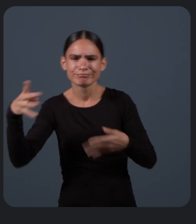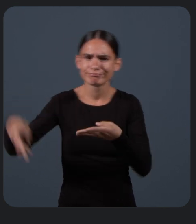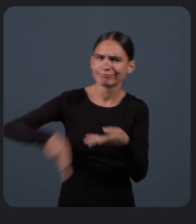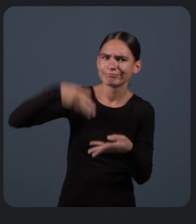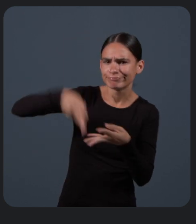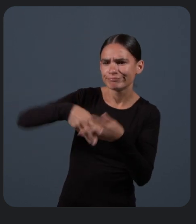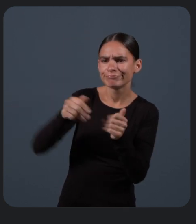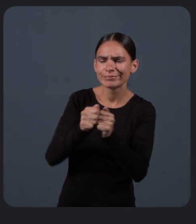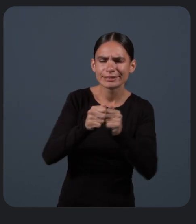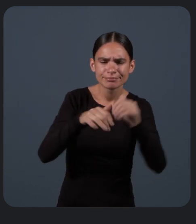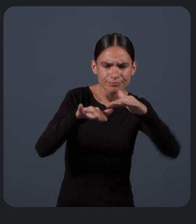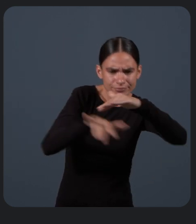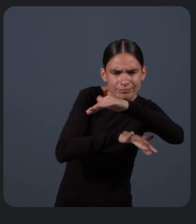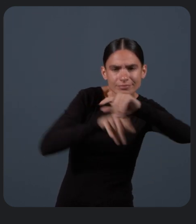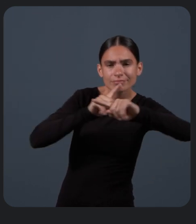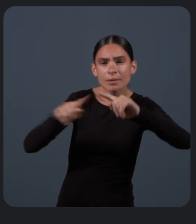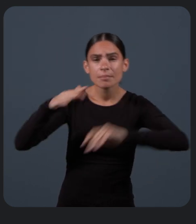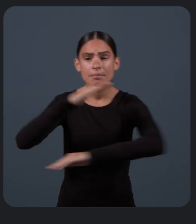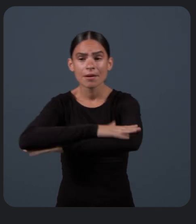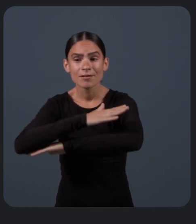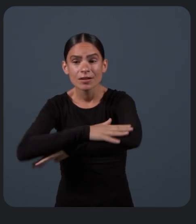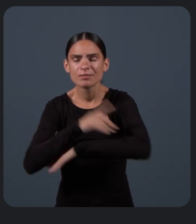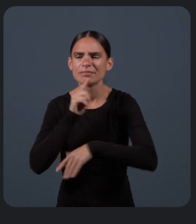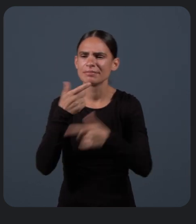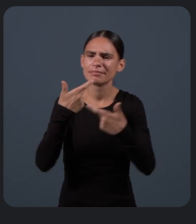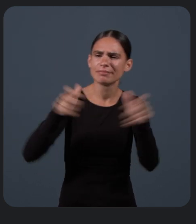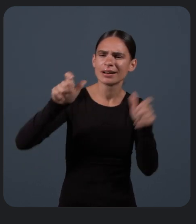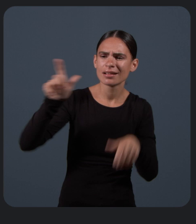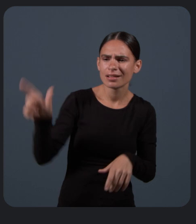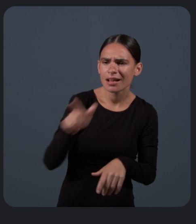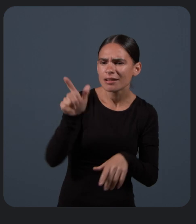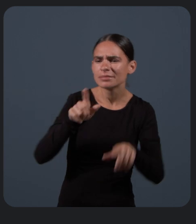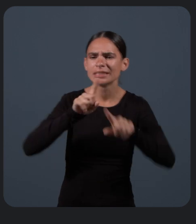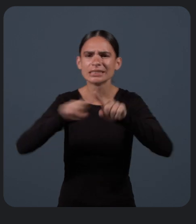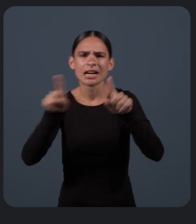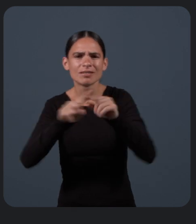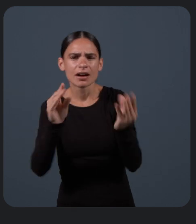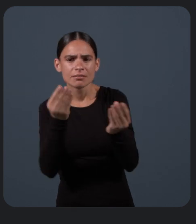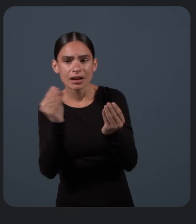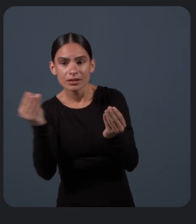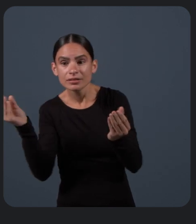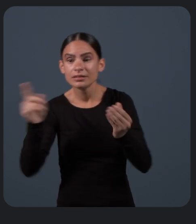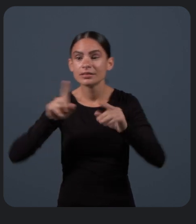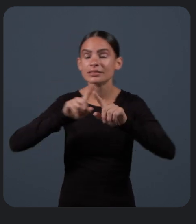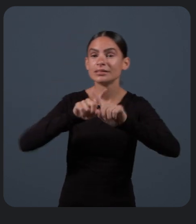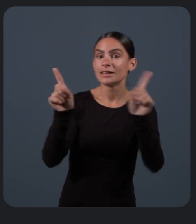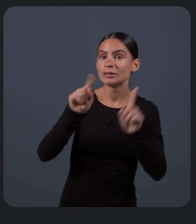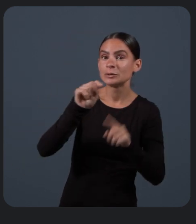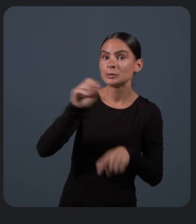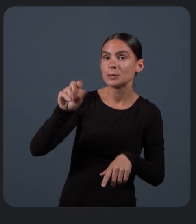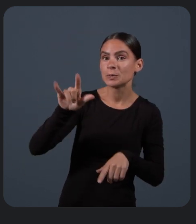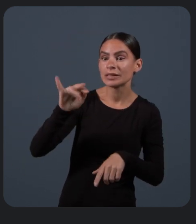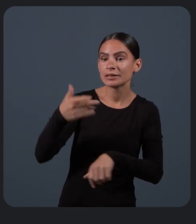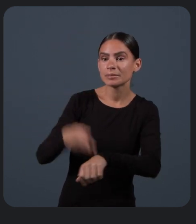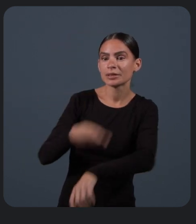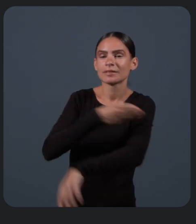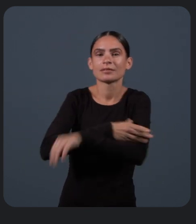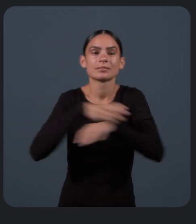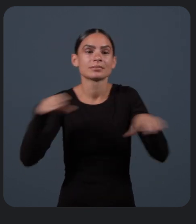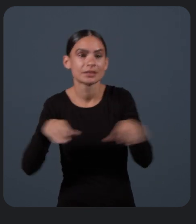a rich library of packages, and many performance and tooling improvements. And, as the product has matured, more of you